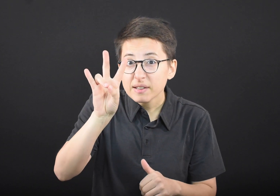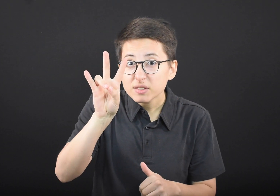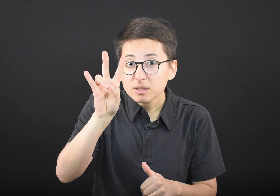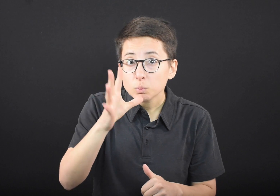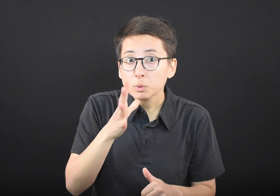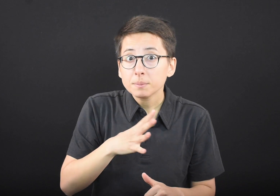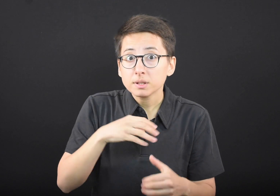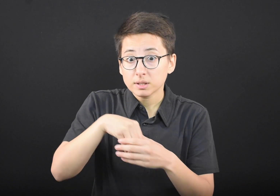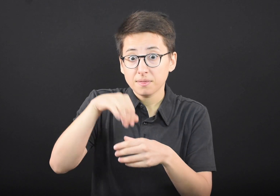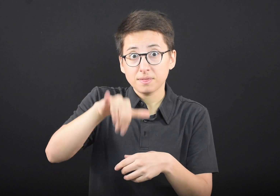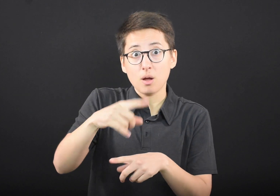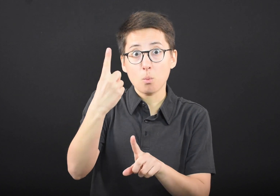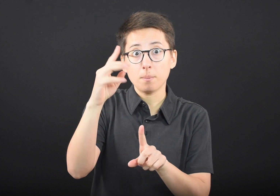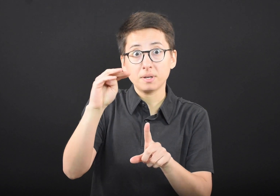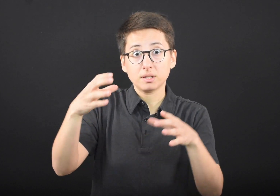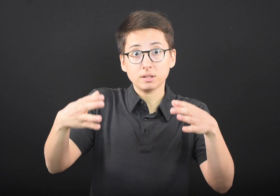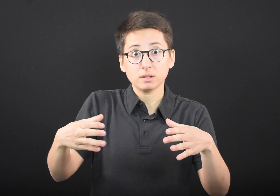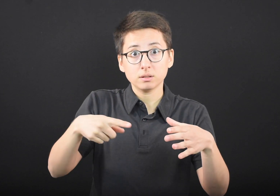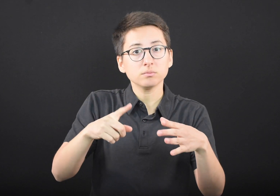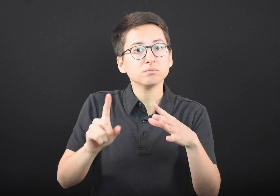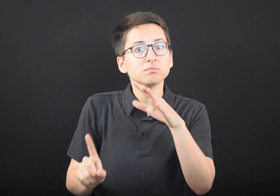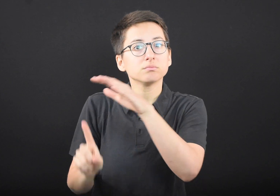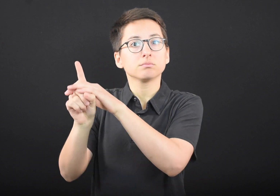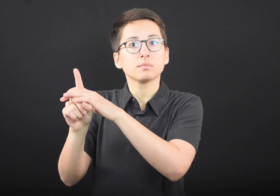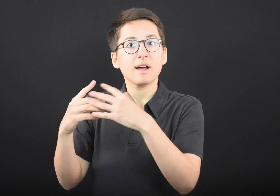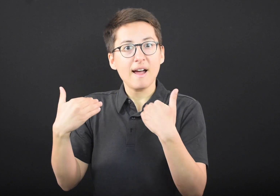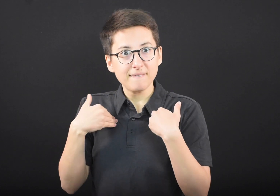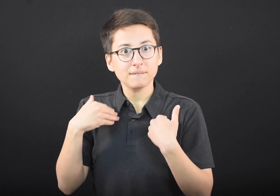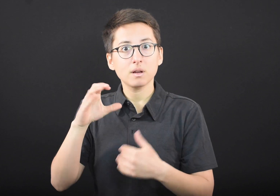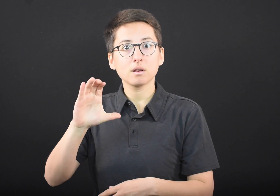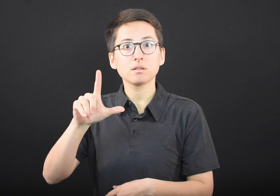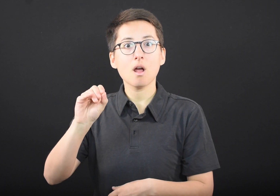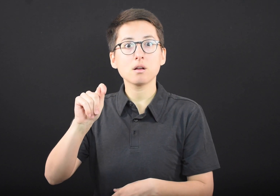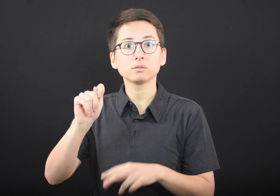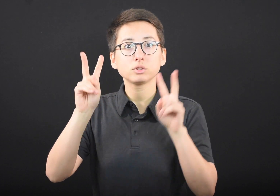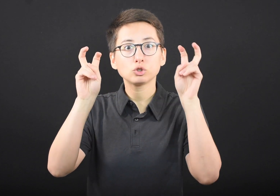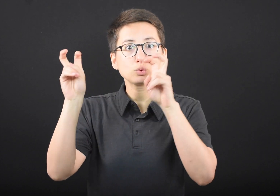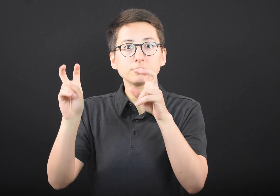in a million women age 18-49 years vaccinated with that vaccine,